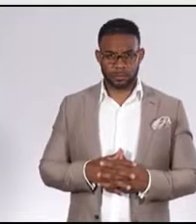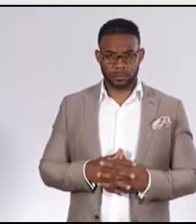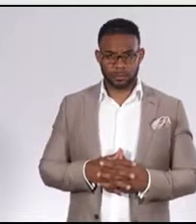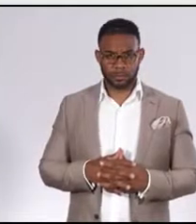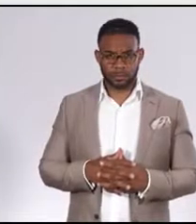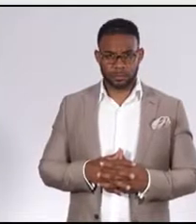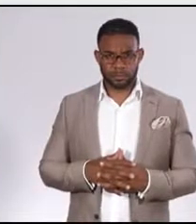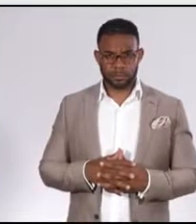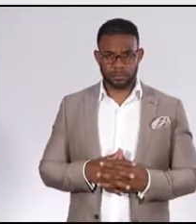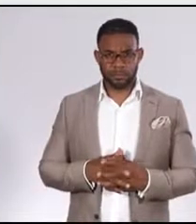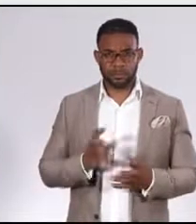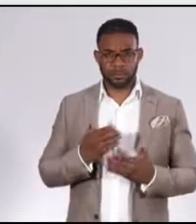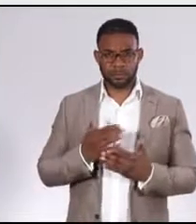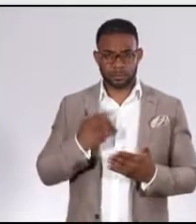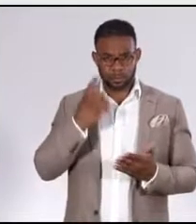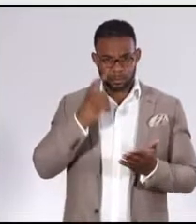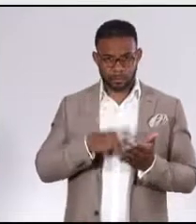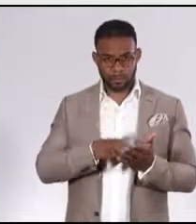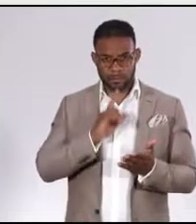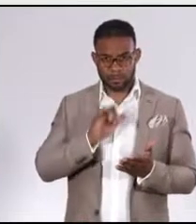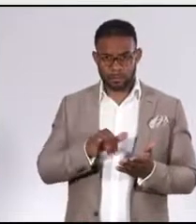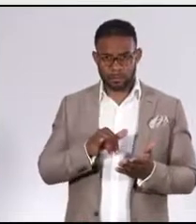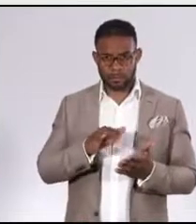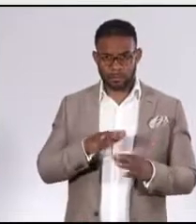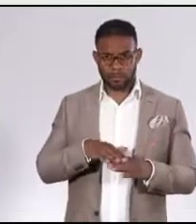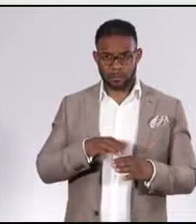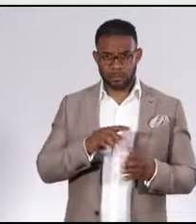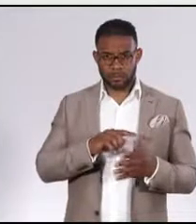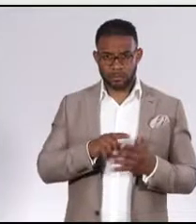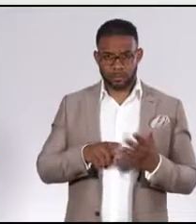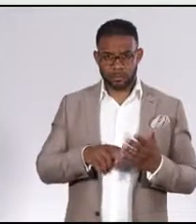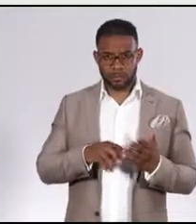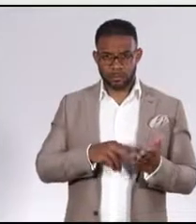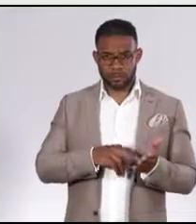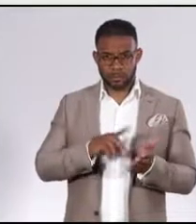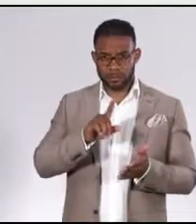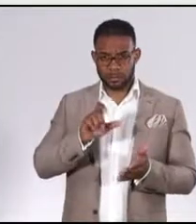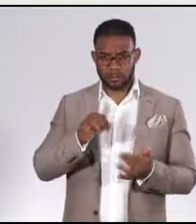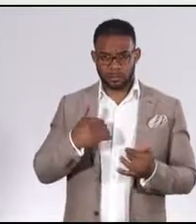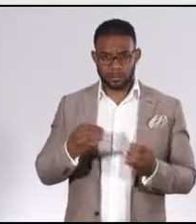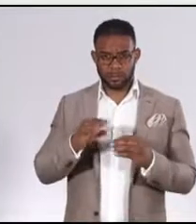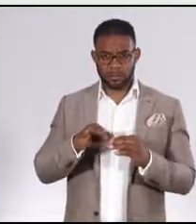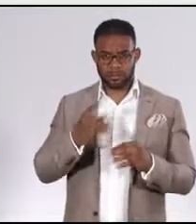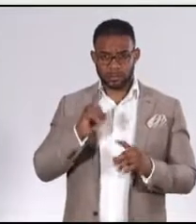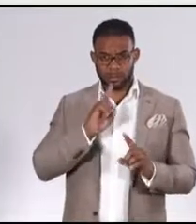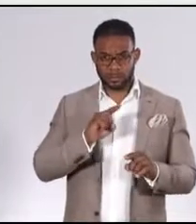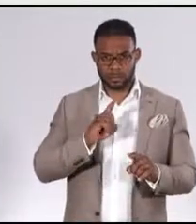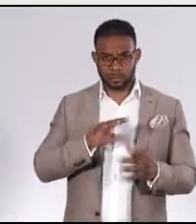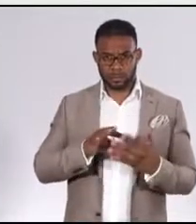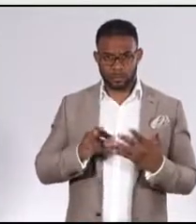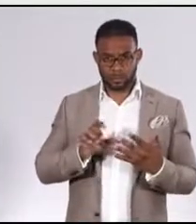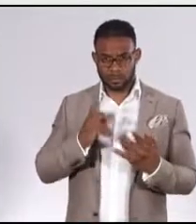One thing i'll note is that um on these uh polling questions, when we have more than one response option, what you're seeing